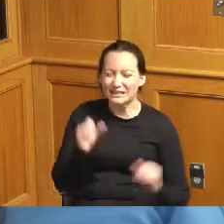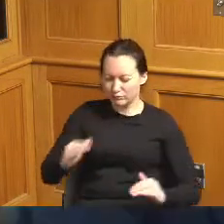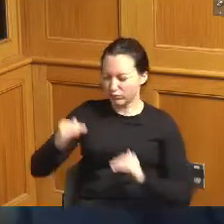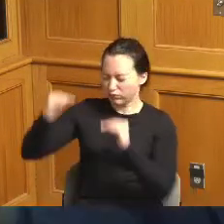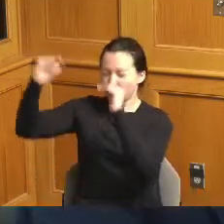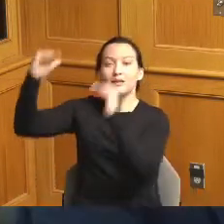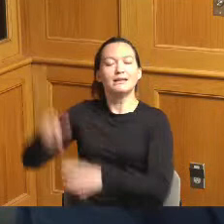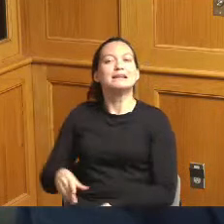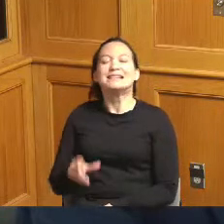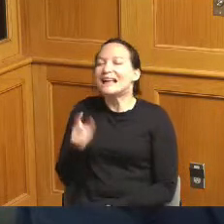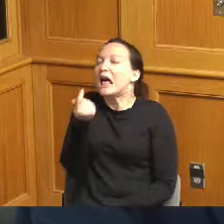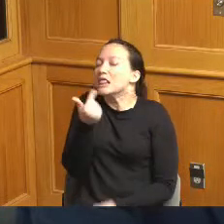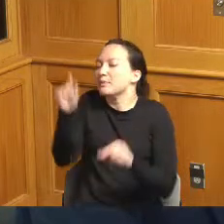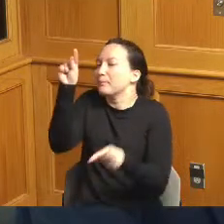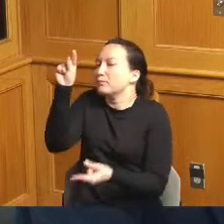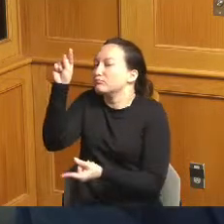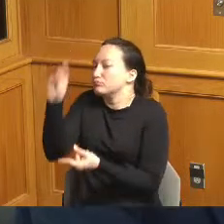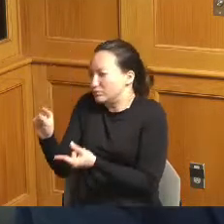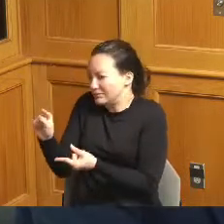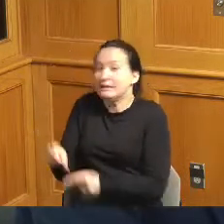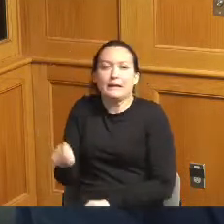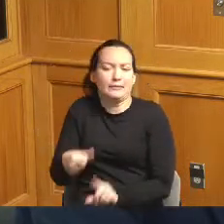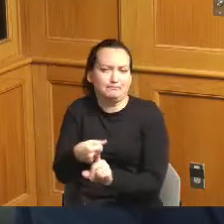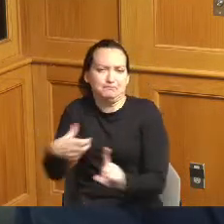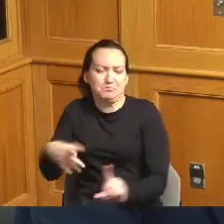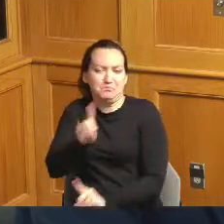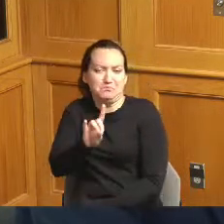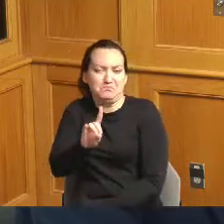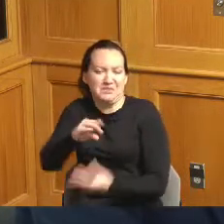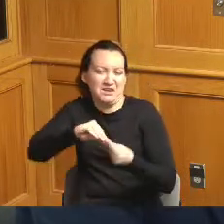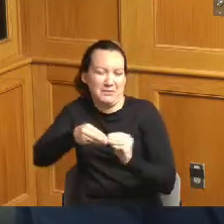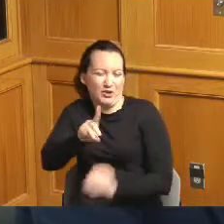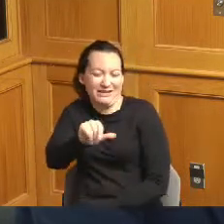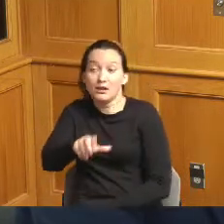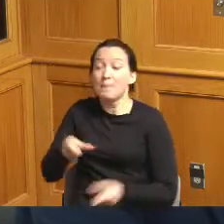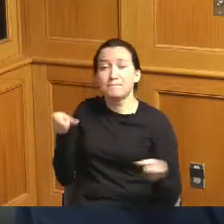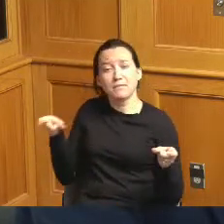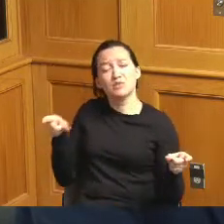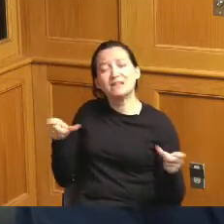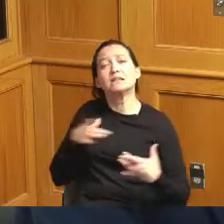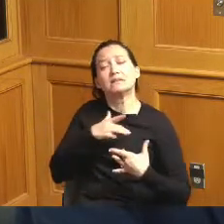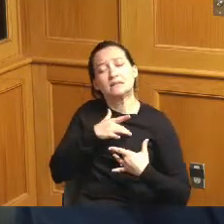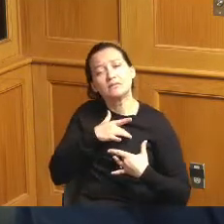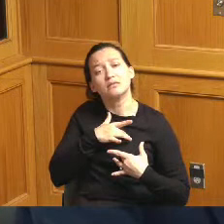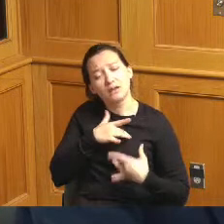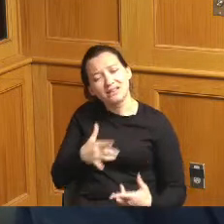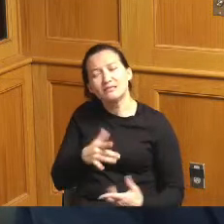you'll see and we can get you the data but our management team is comprised of I think it's in